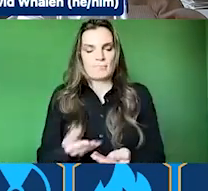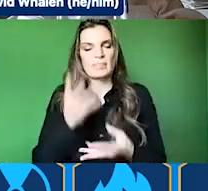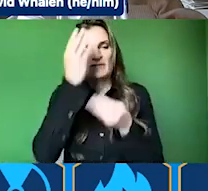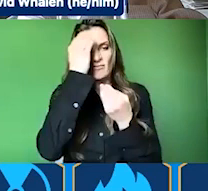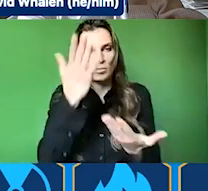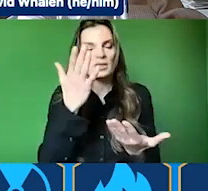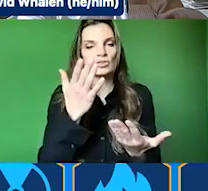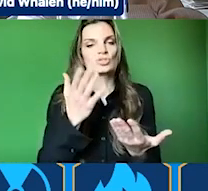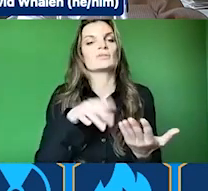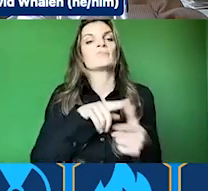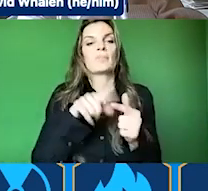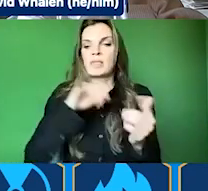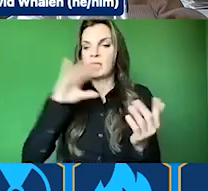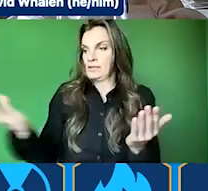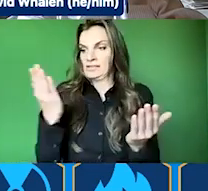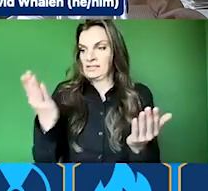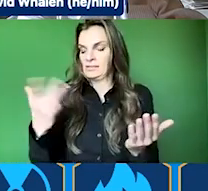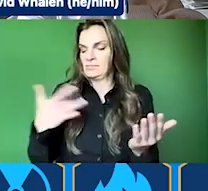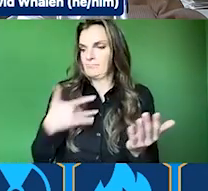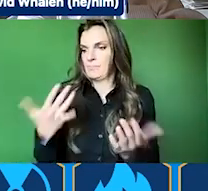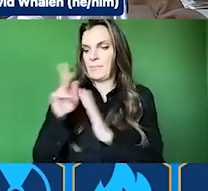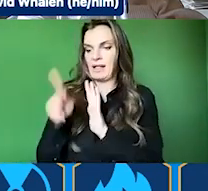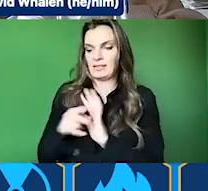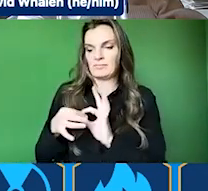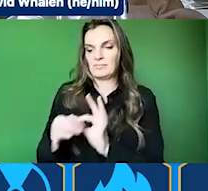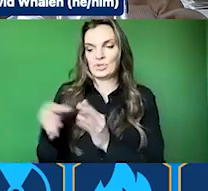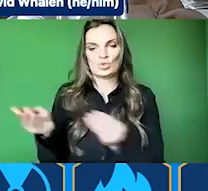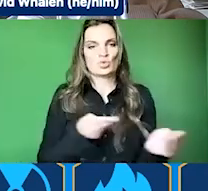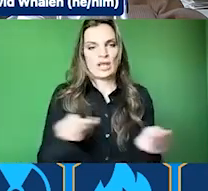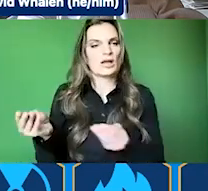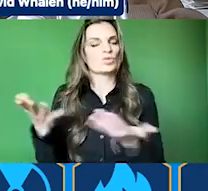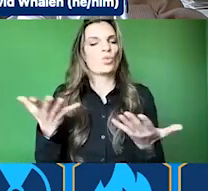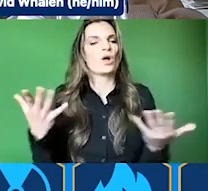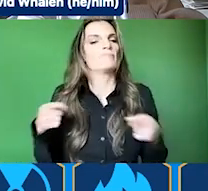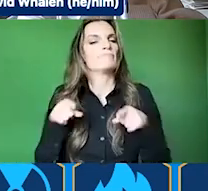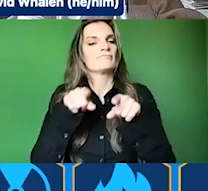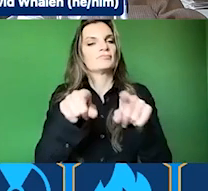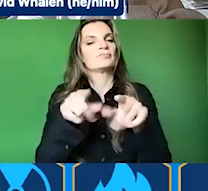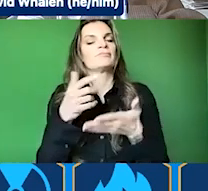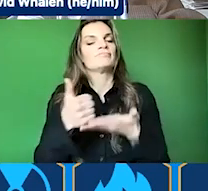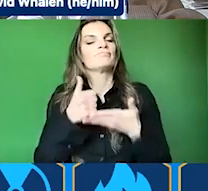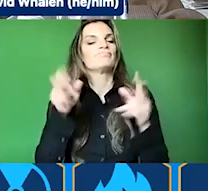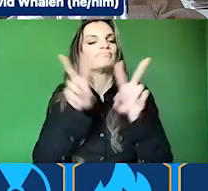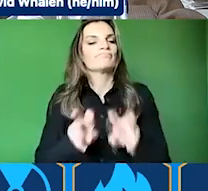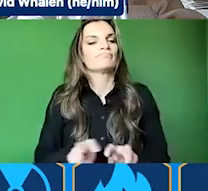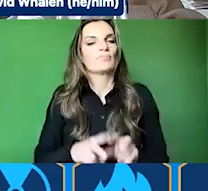triage, informal and formal to assess for inequities in